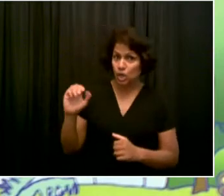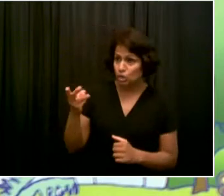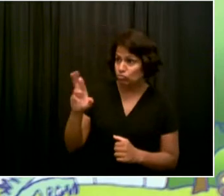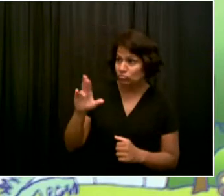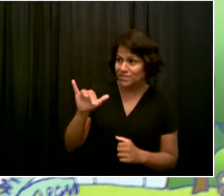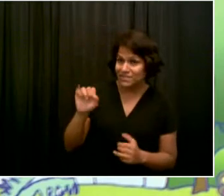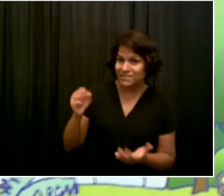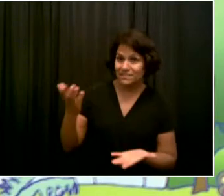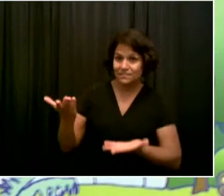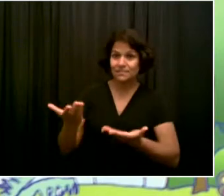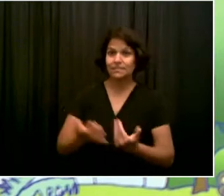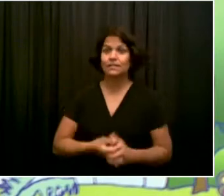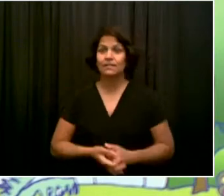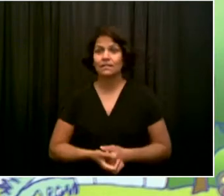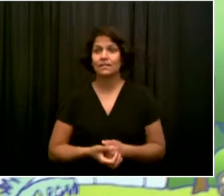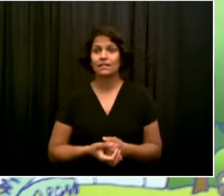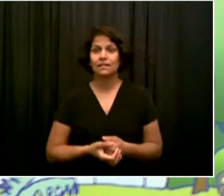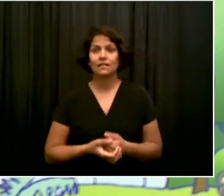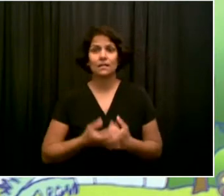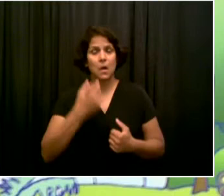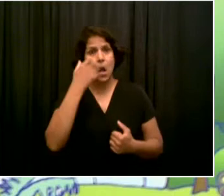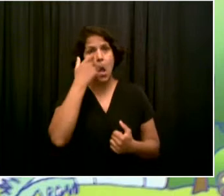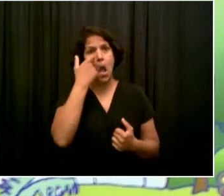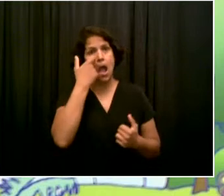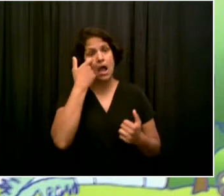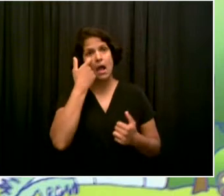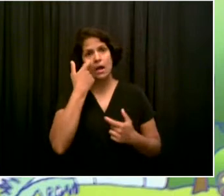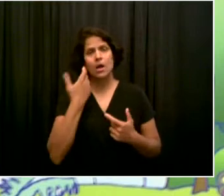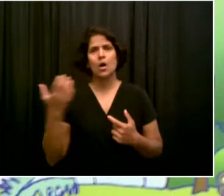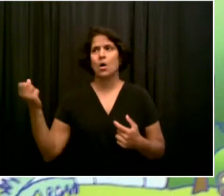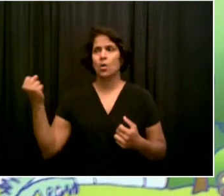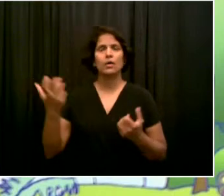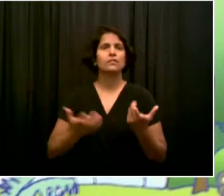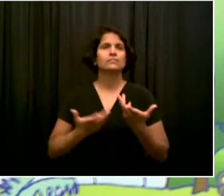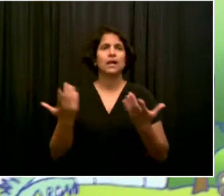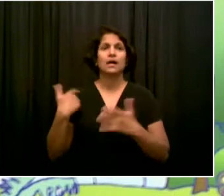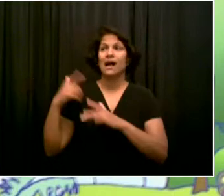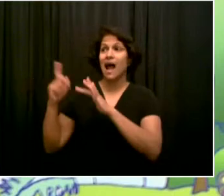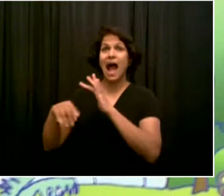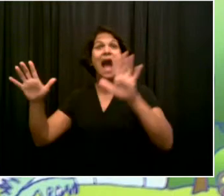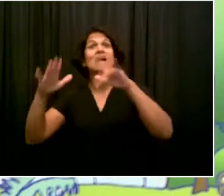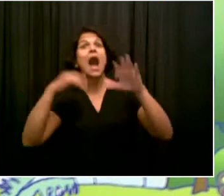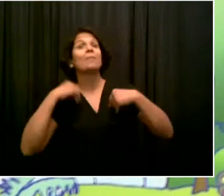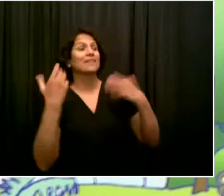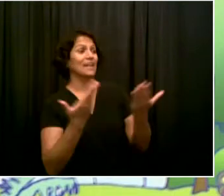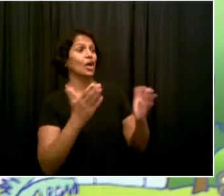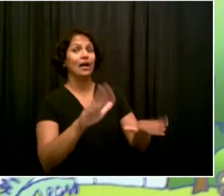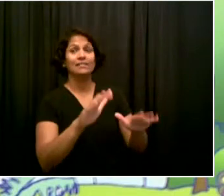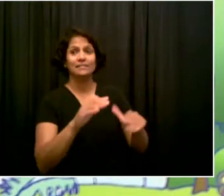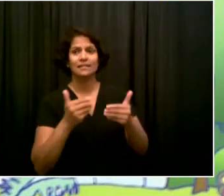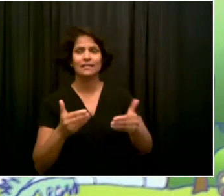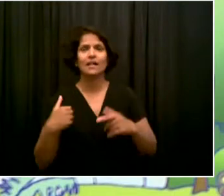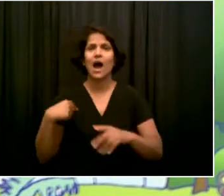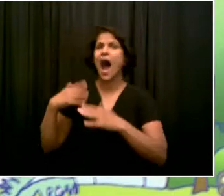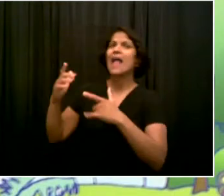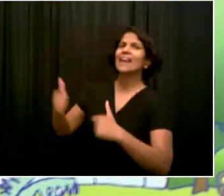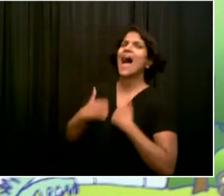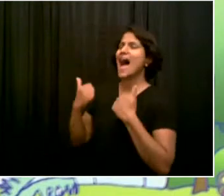C>>HISR? CHRIS. WE WILL OCME